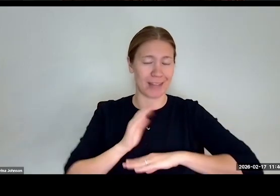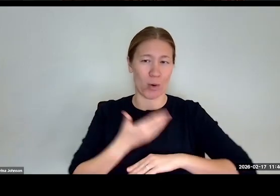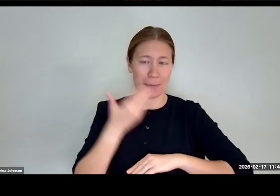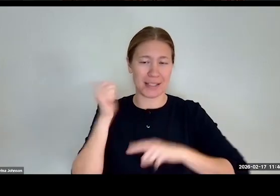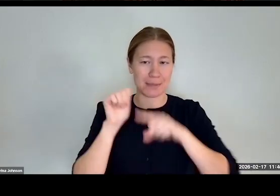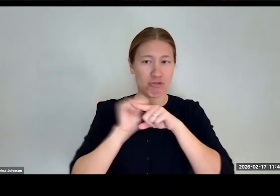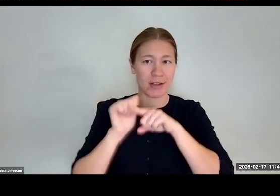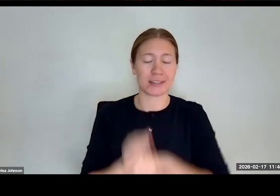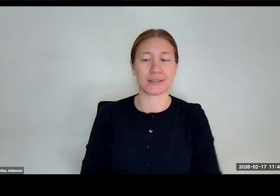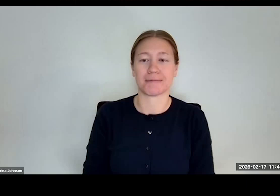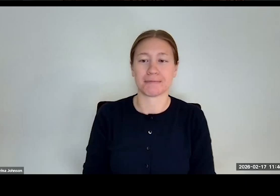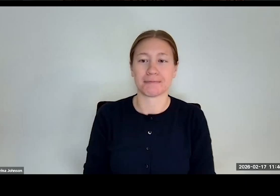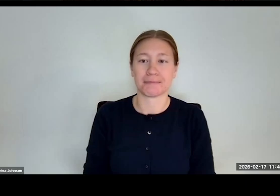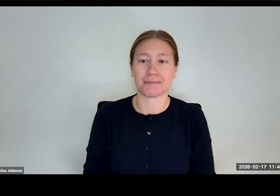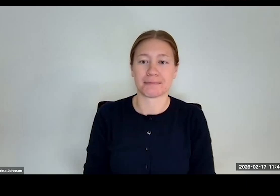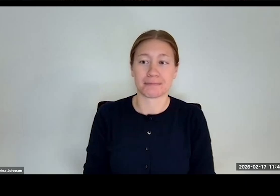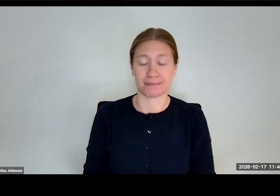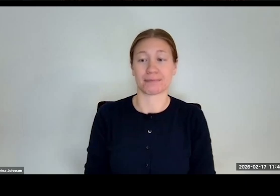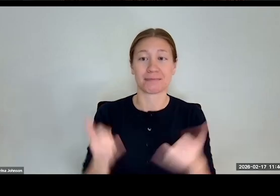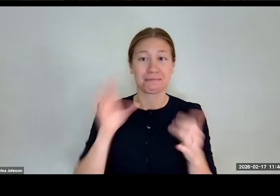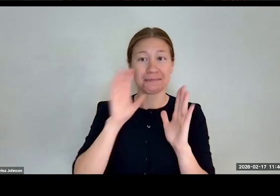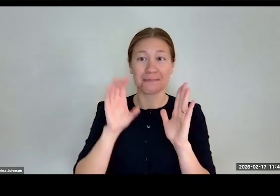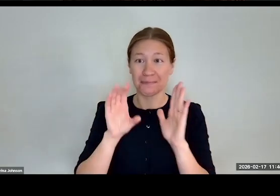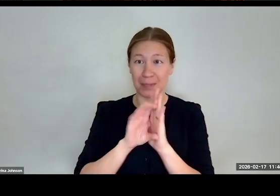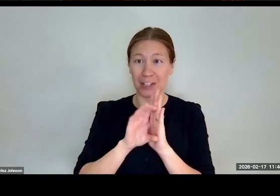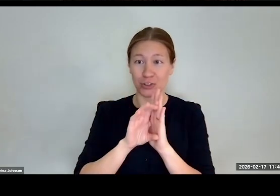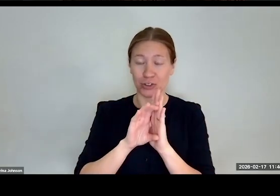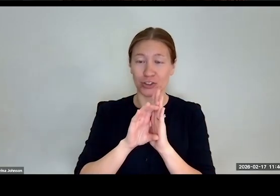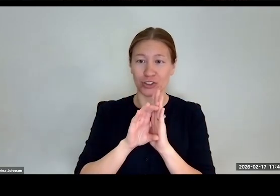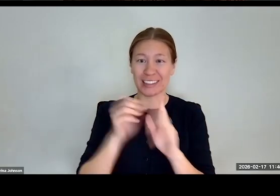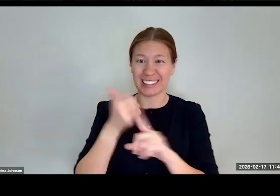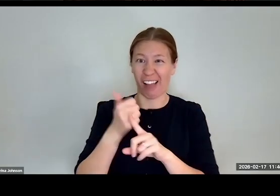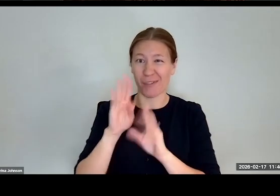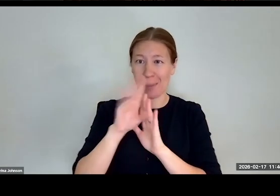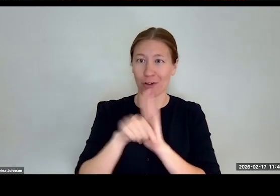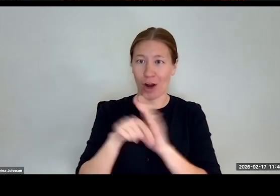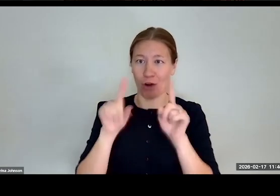So the first is we have a background image here and right now it is just floating wild